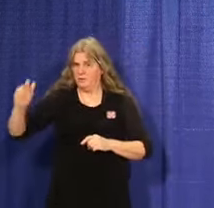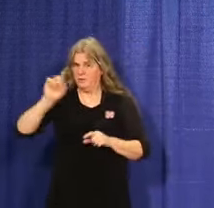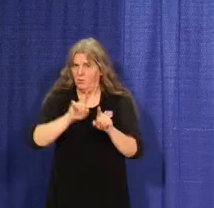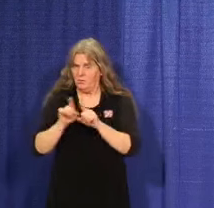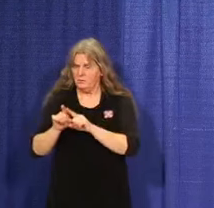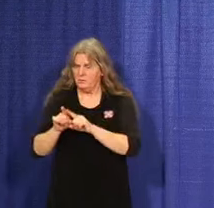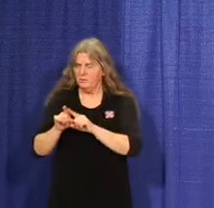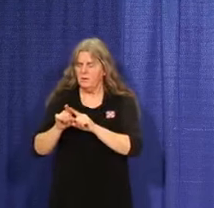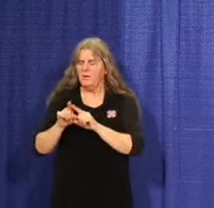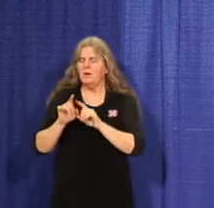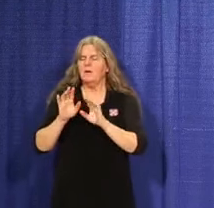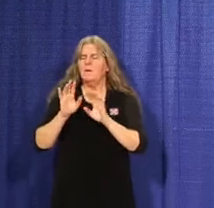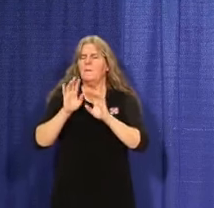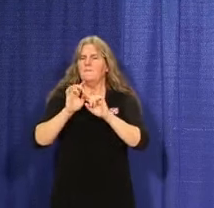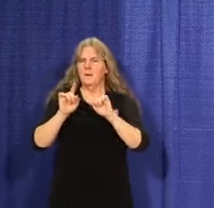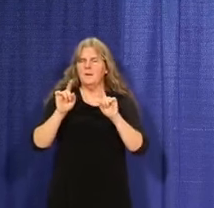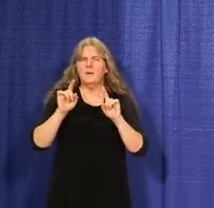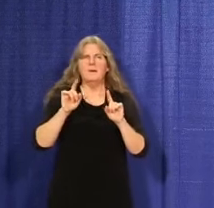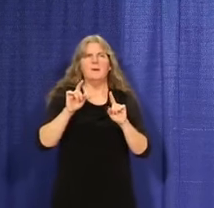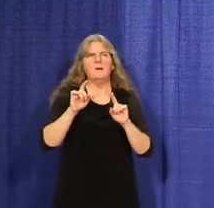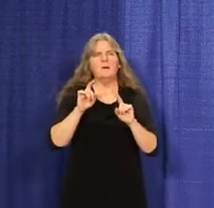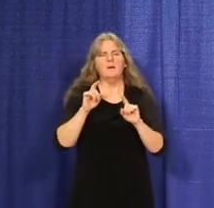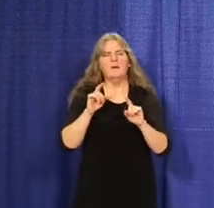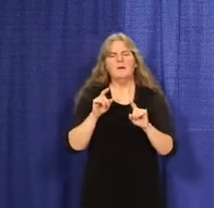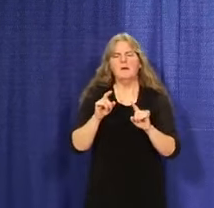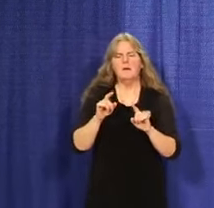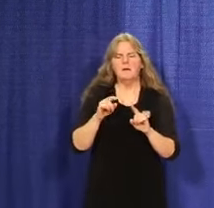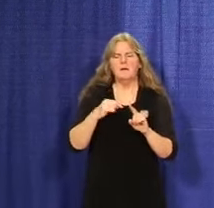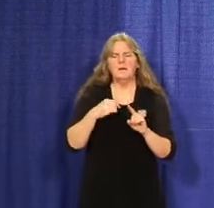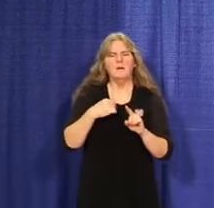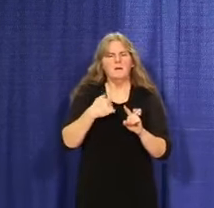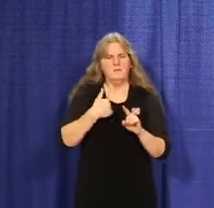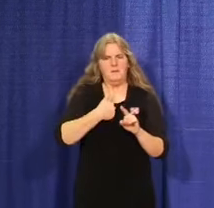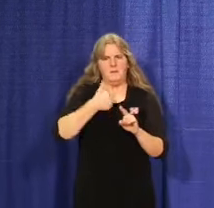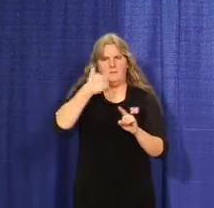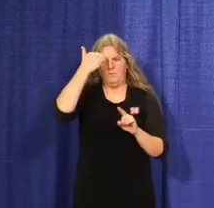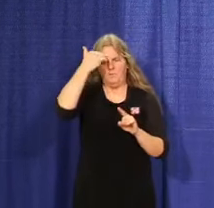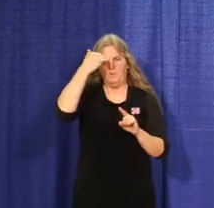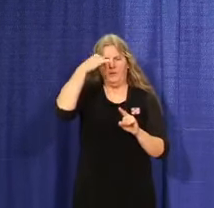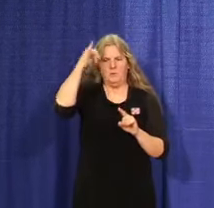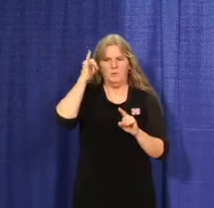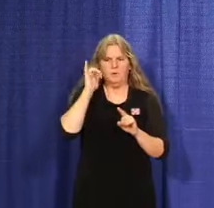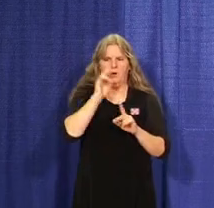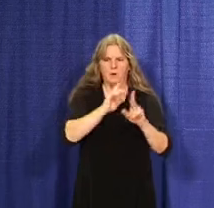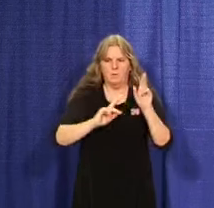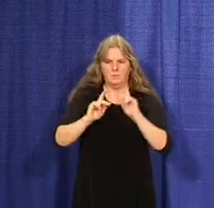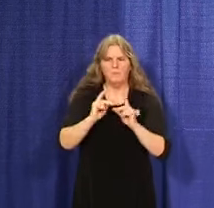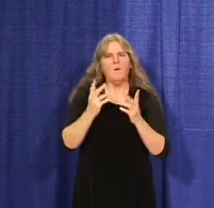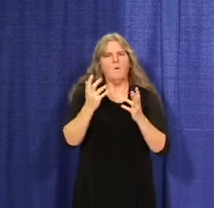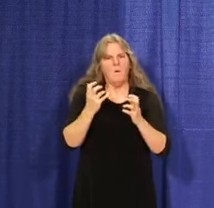At the same time, I am very conscious of Yukoners who want to be able to travel more freely